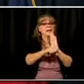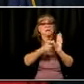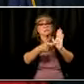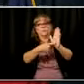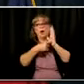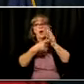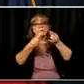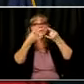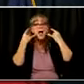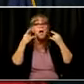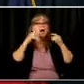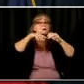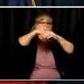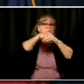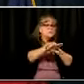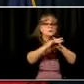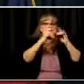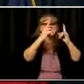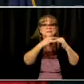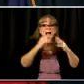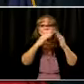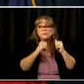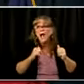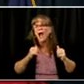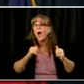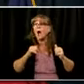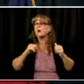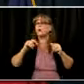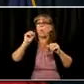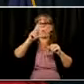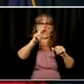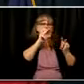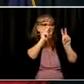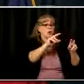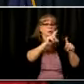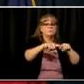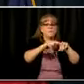and uh you know for different age ranges the state you know is not for every age but it and it's